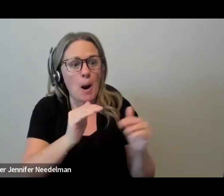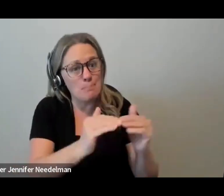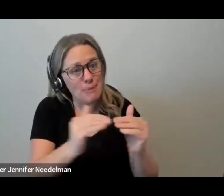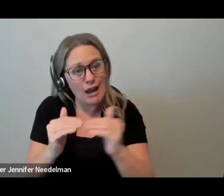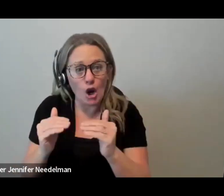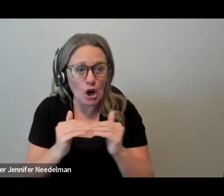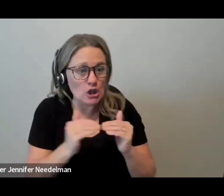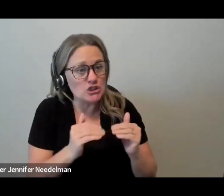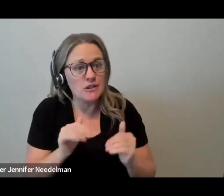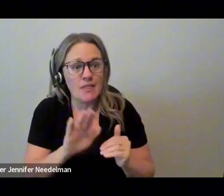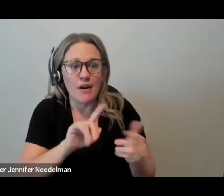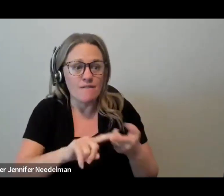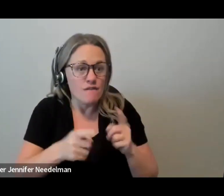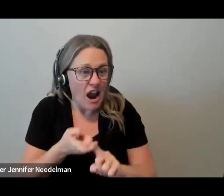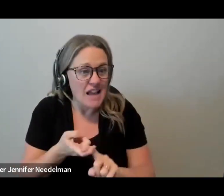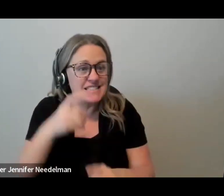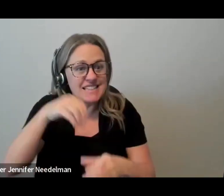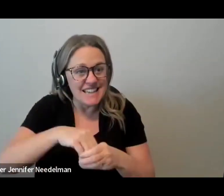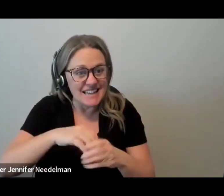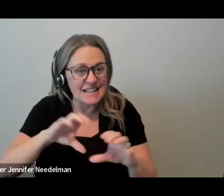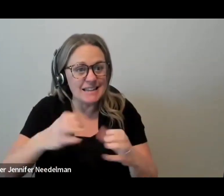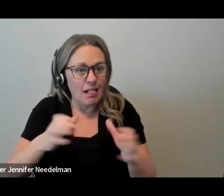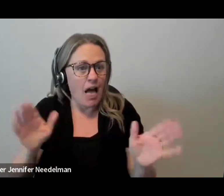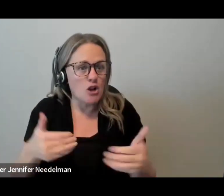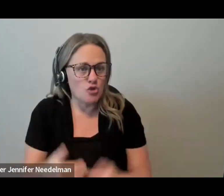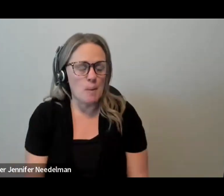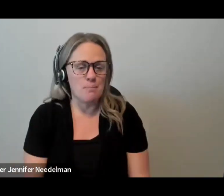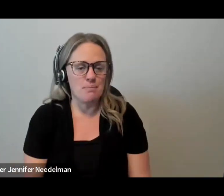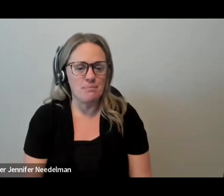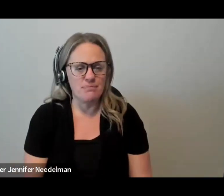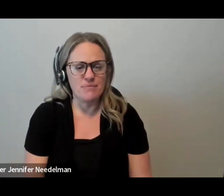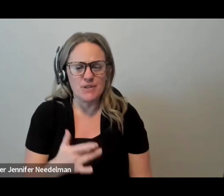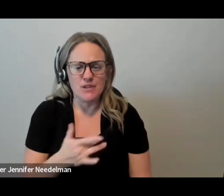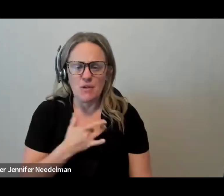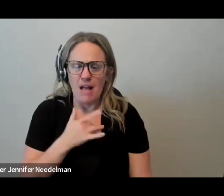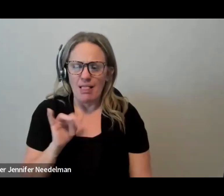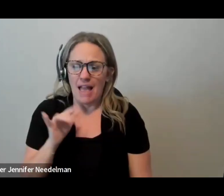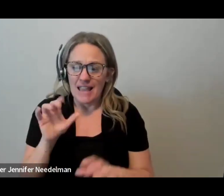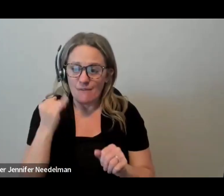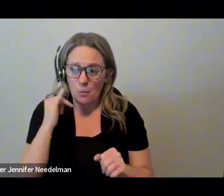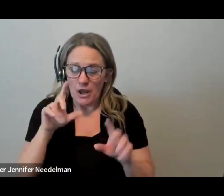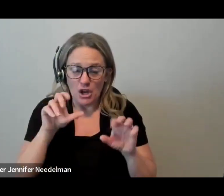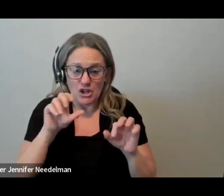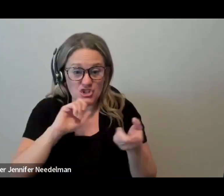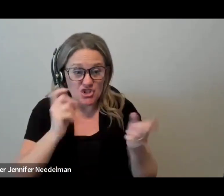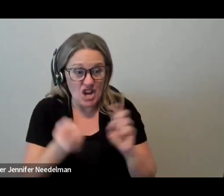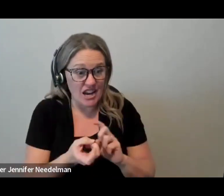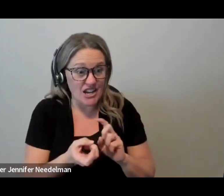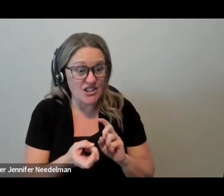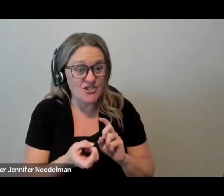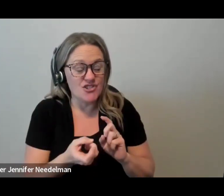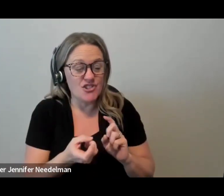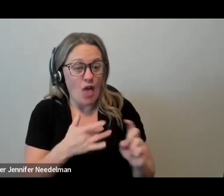friends in the same classrooms. And so I felt like if we could change the hearts and minds of these public school administrators